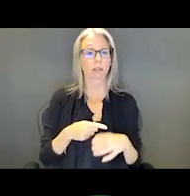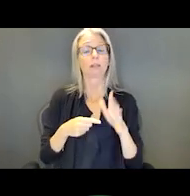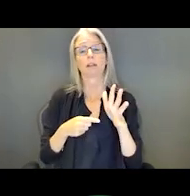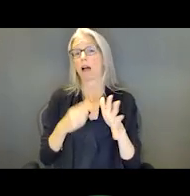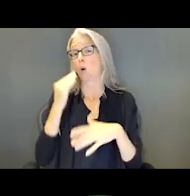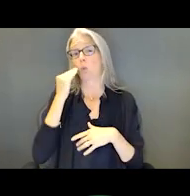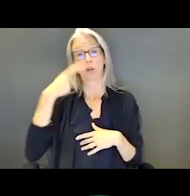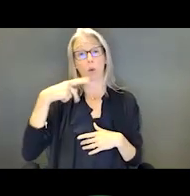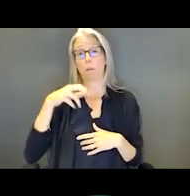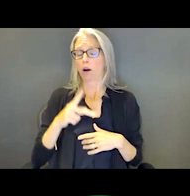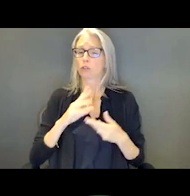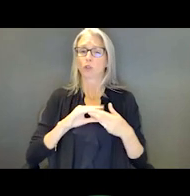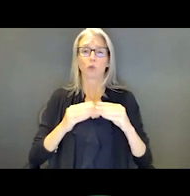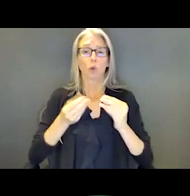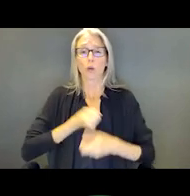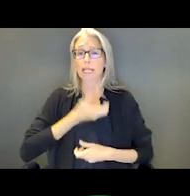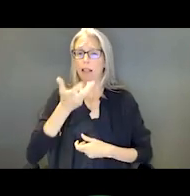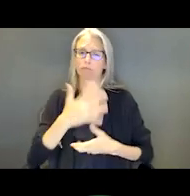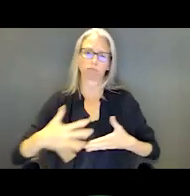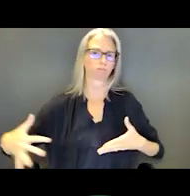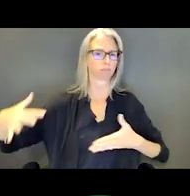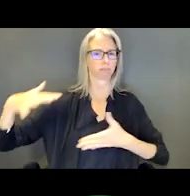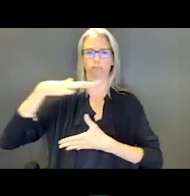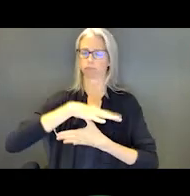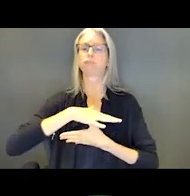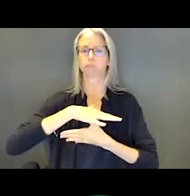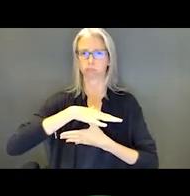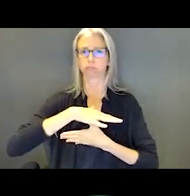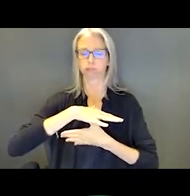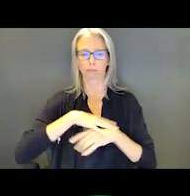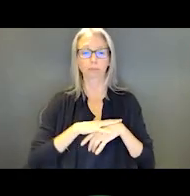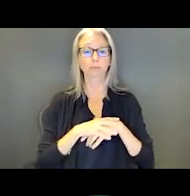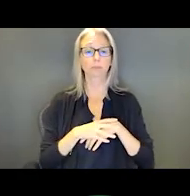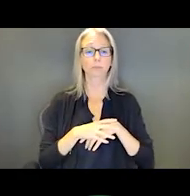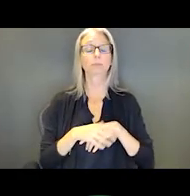Out of the groups reflections, the stories combine their subjective experience with objective